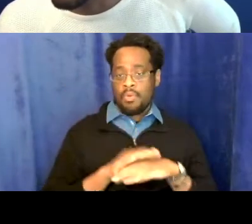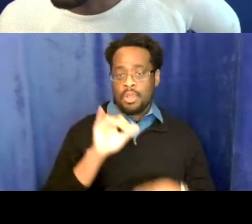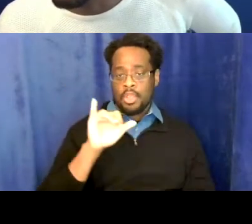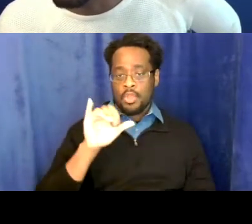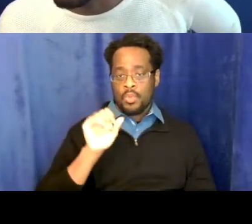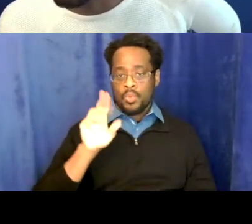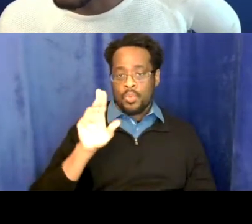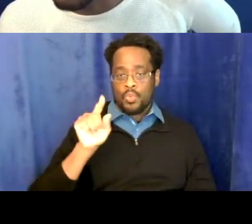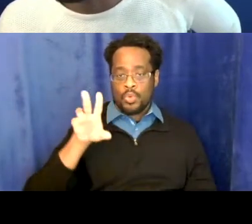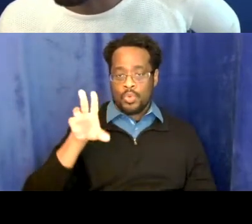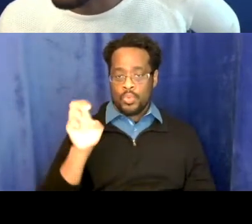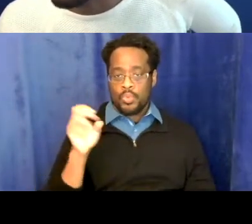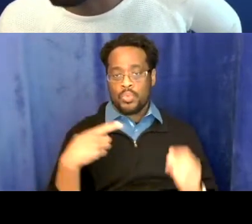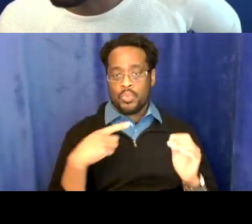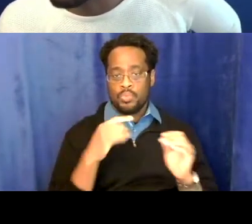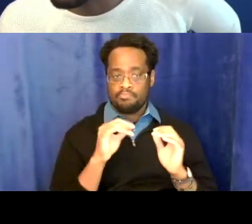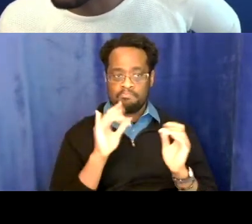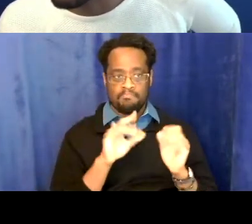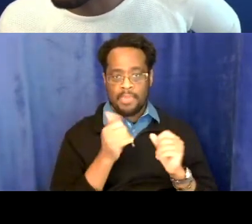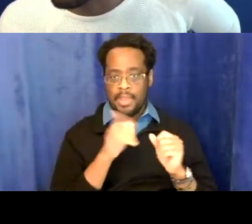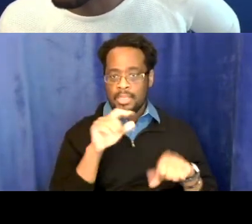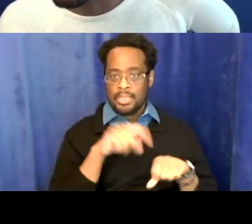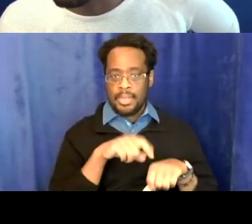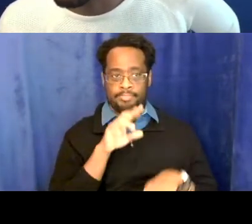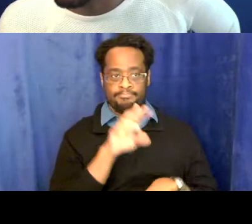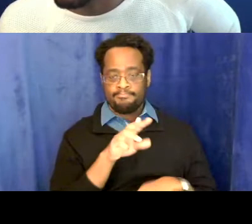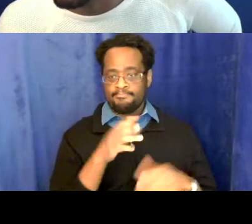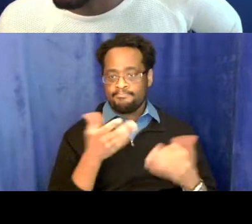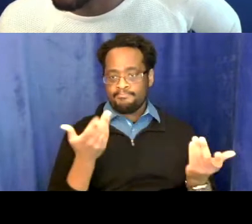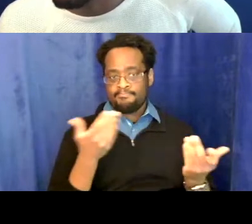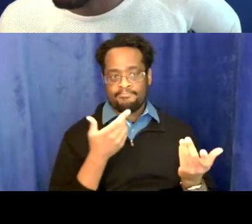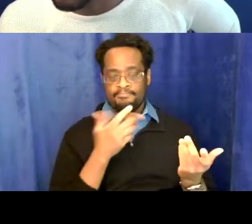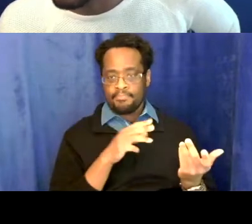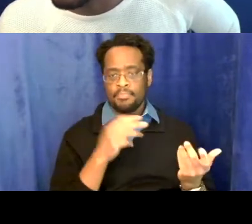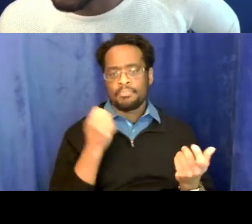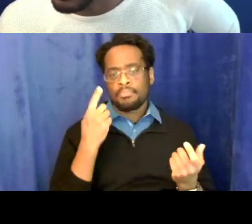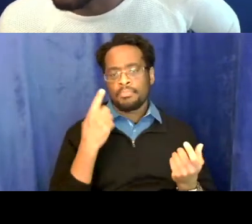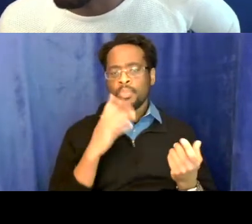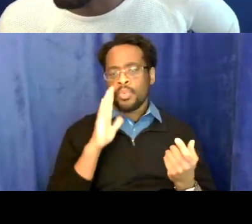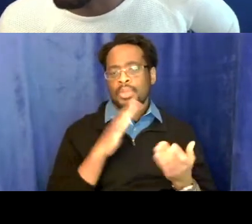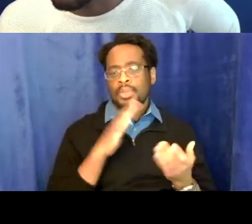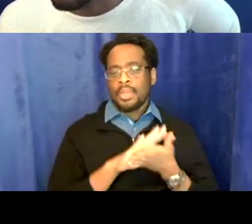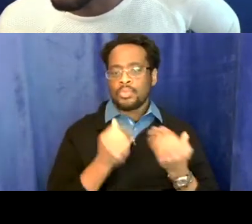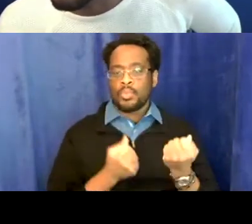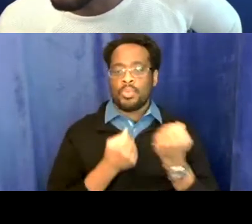It's also now free on YouTube so you can view that anytime. So,